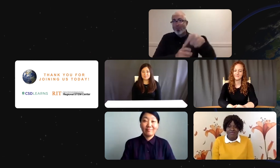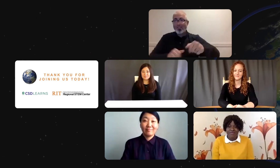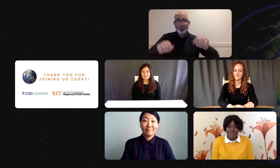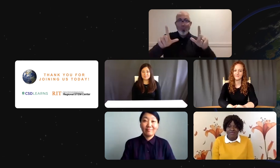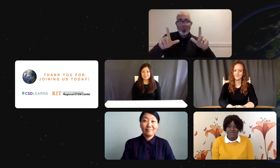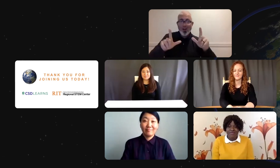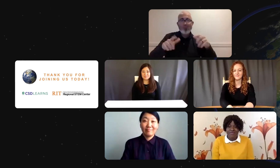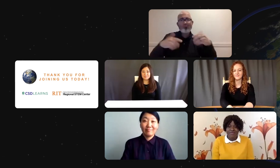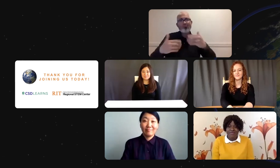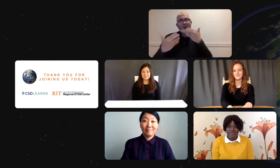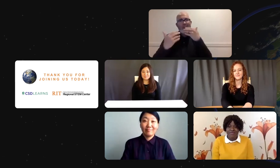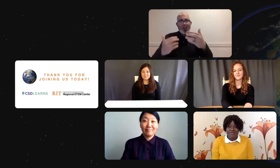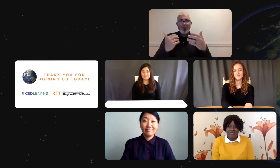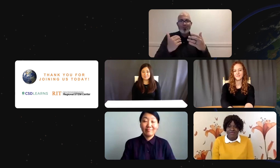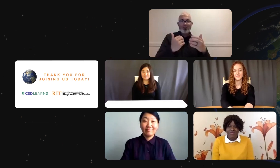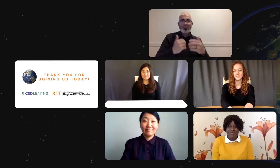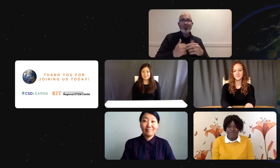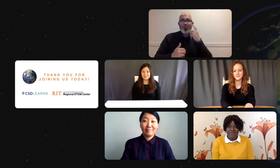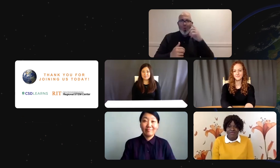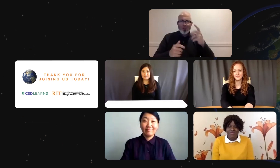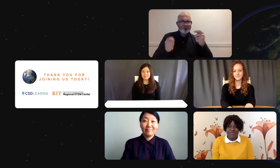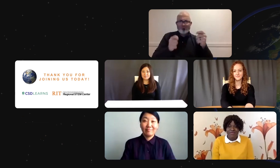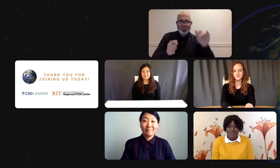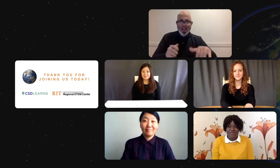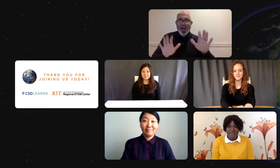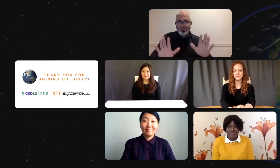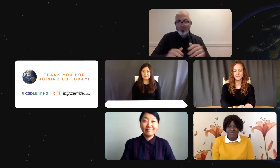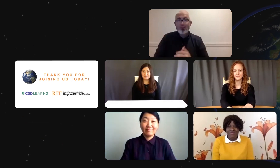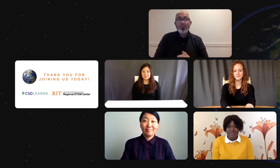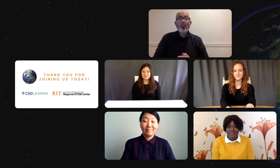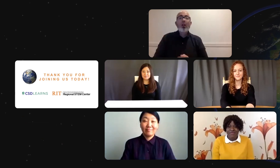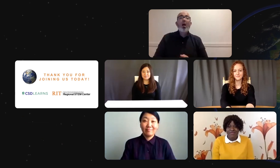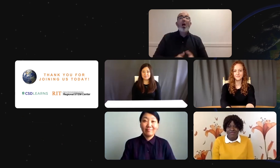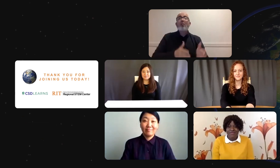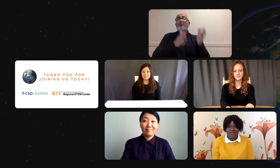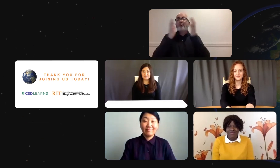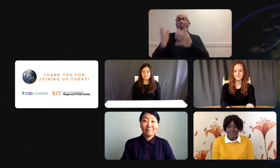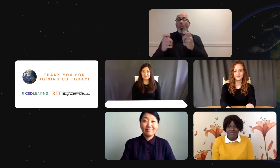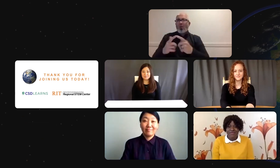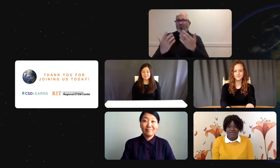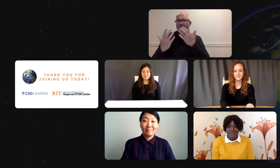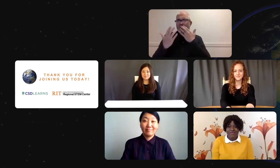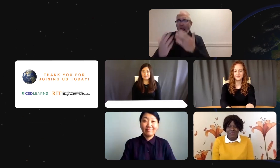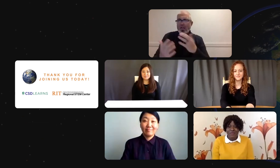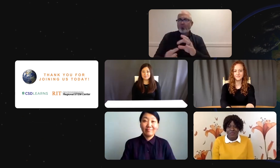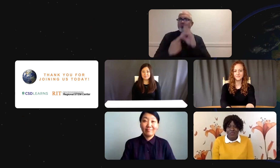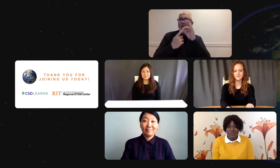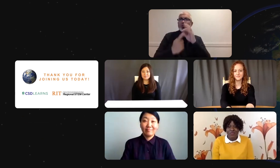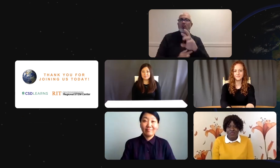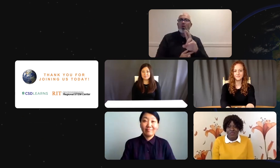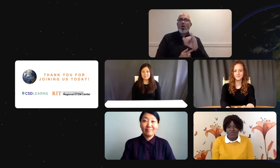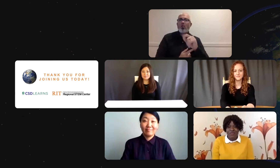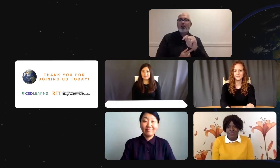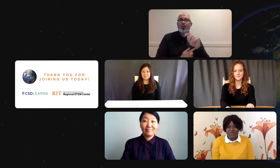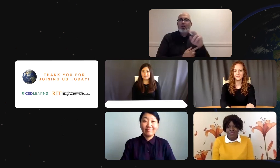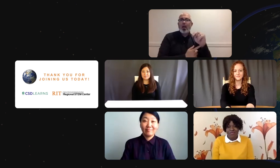CSD Learns' Tech Support Team has been working to keep everyone entertained and enjoying today's webinar.